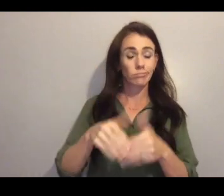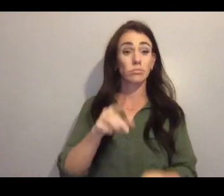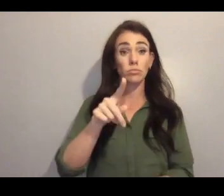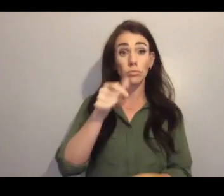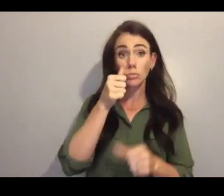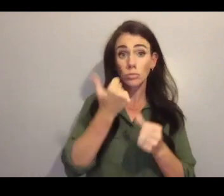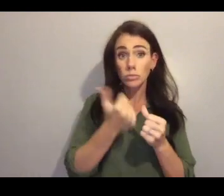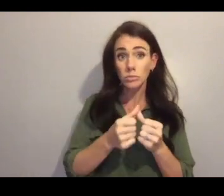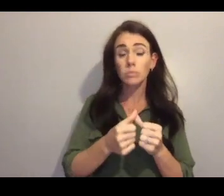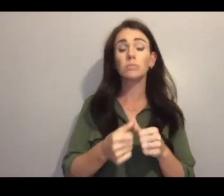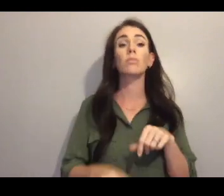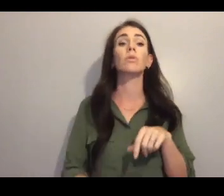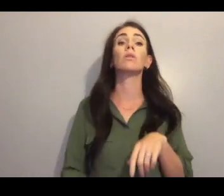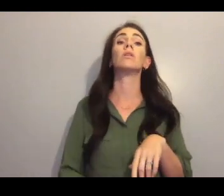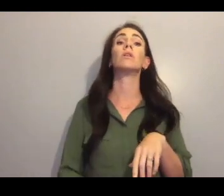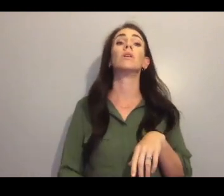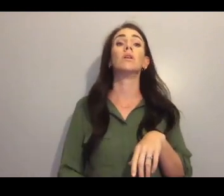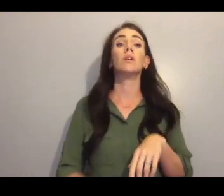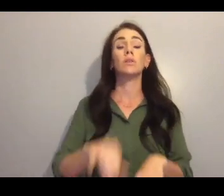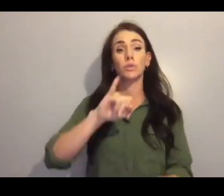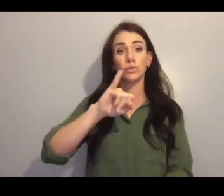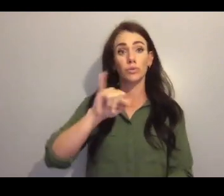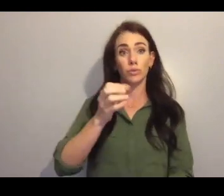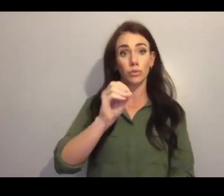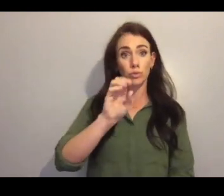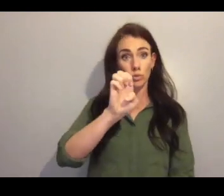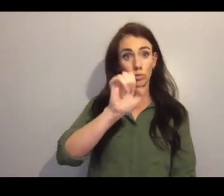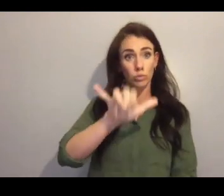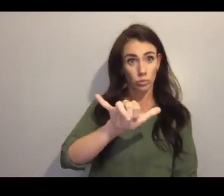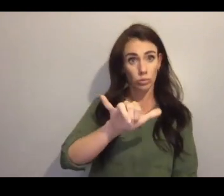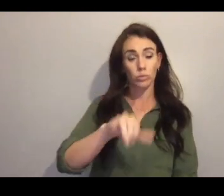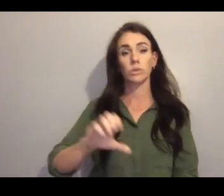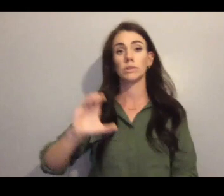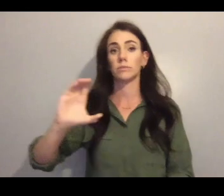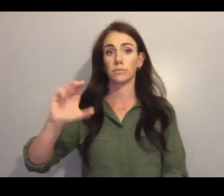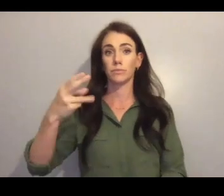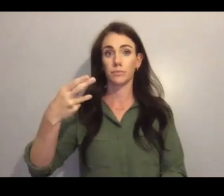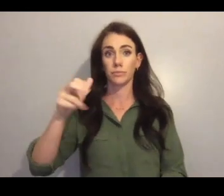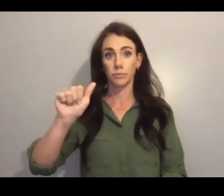Ross's wedding. And if you remember Joey and